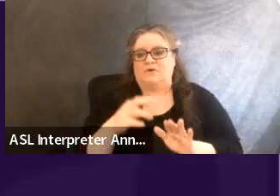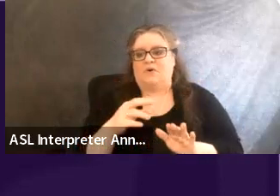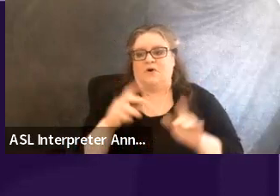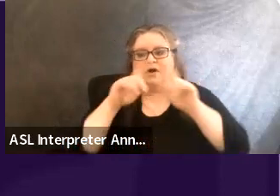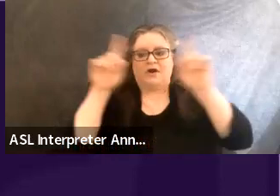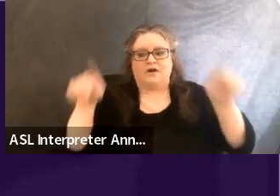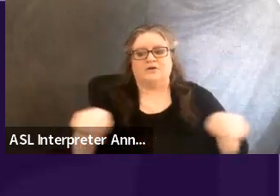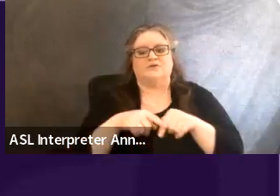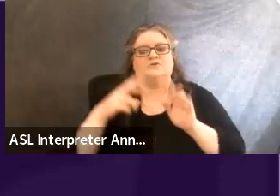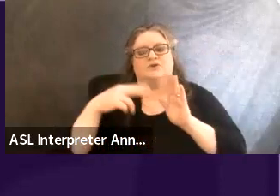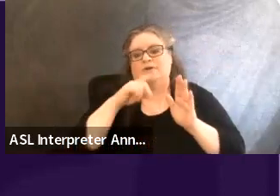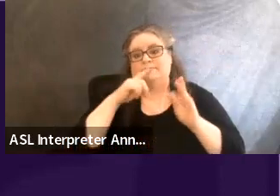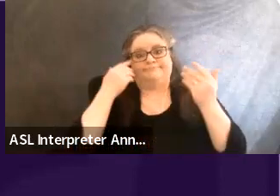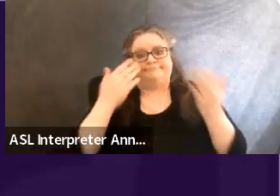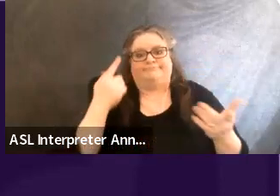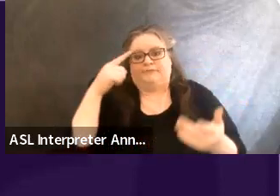wouldn't know what they are for.